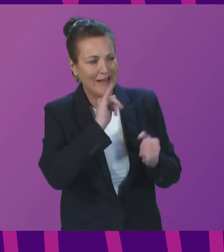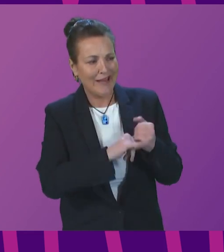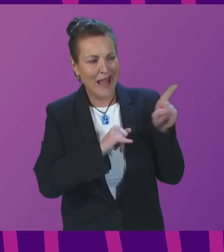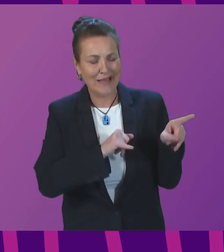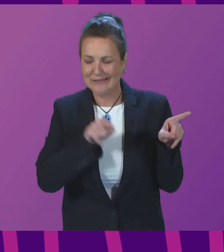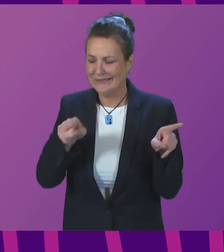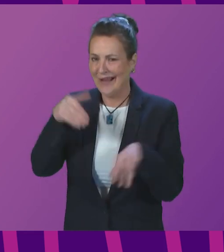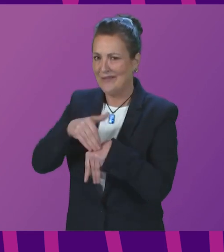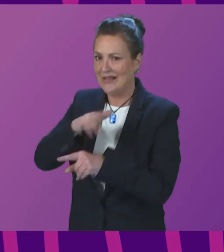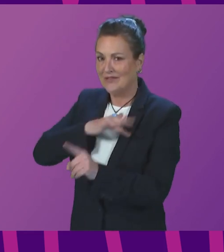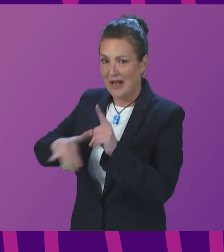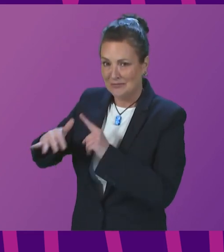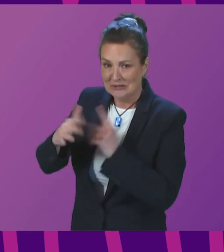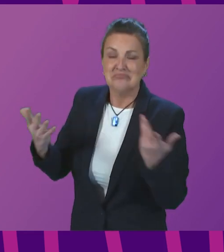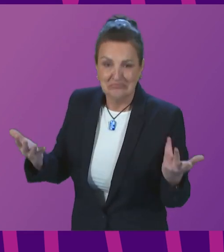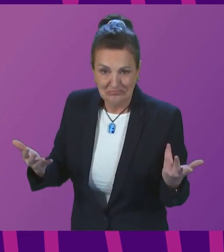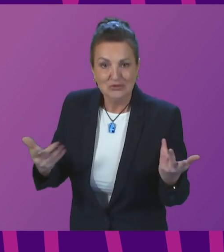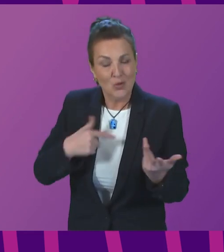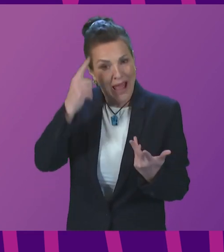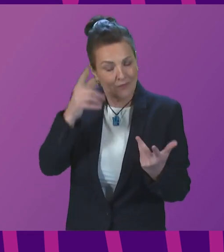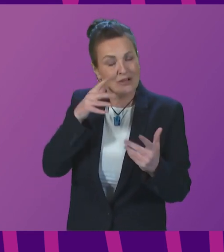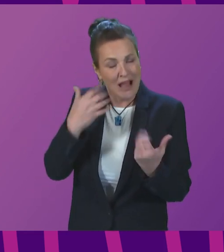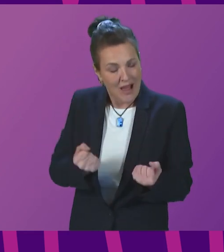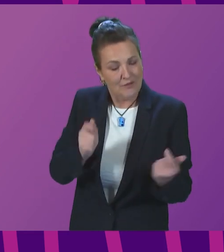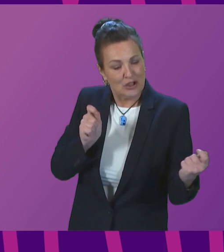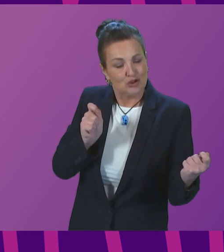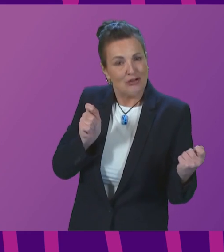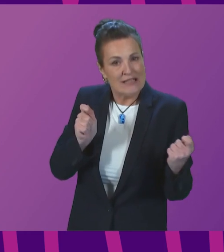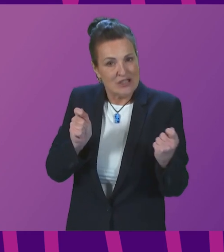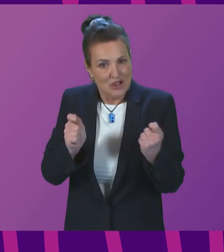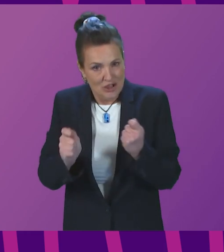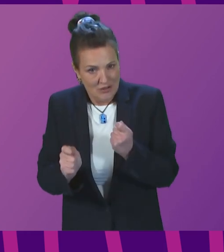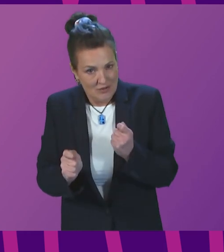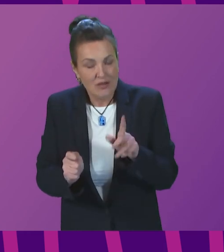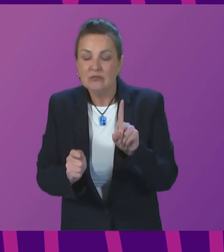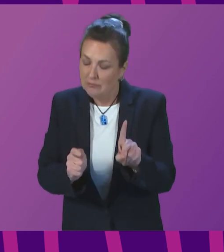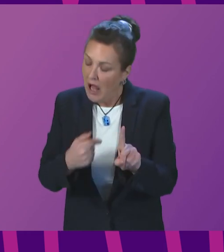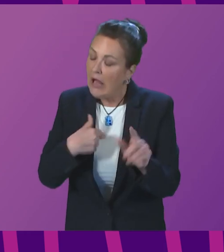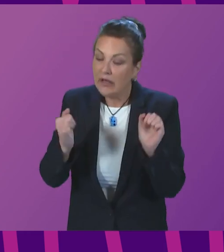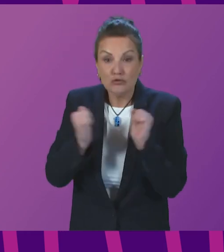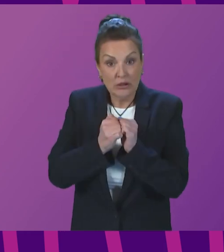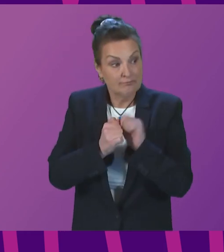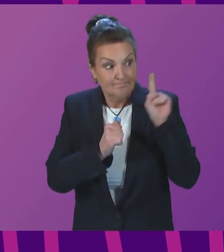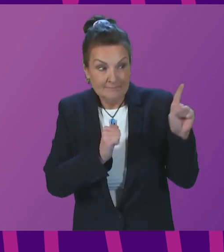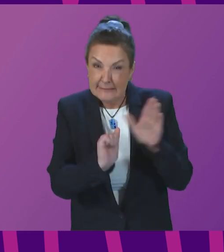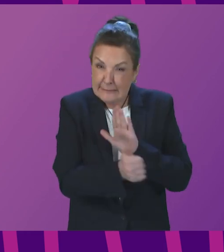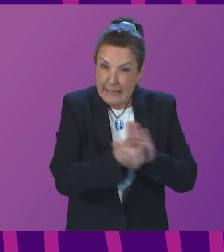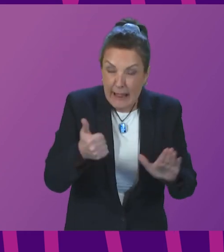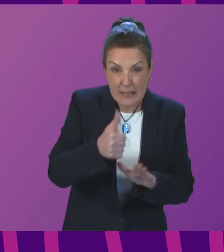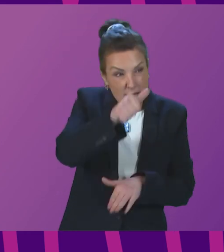I agree, and have made clear my agreement, that the skills, expertise and infrastructure